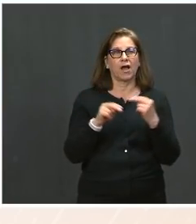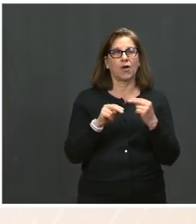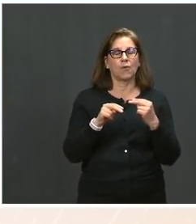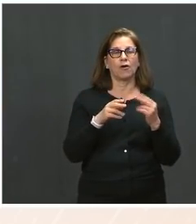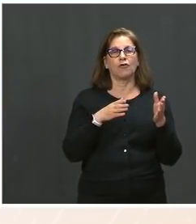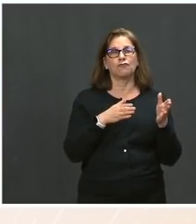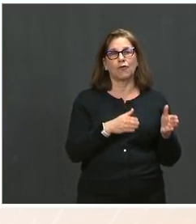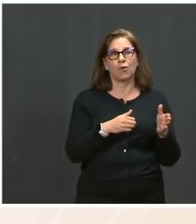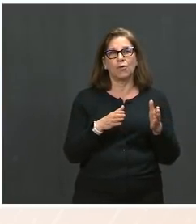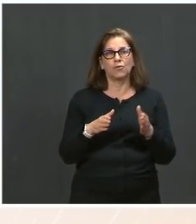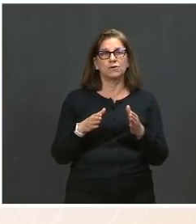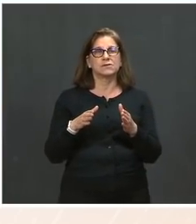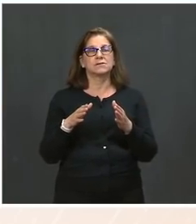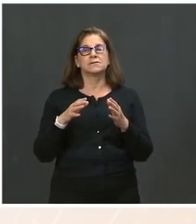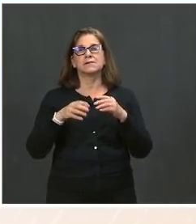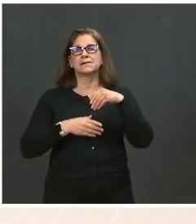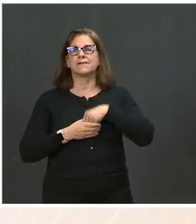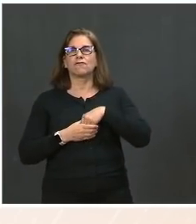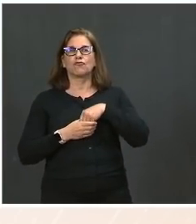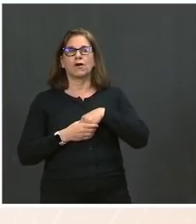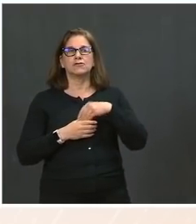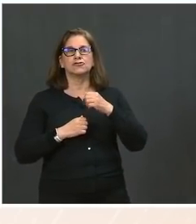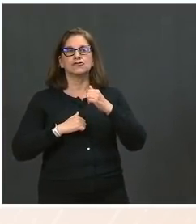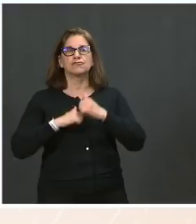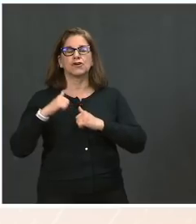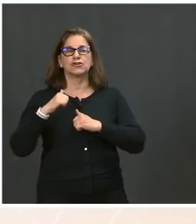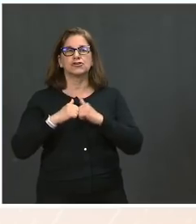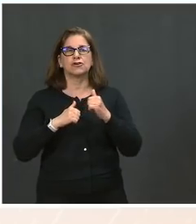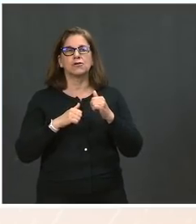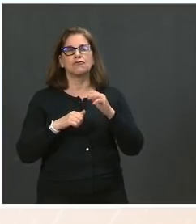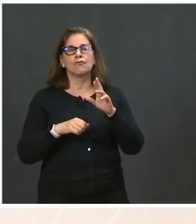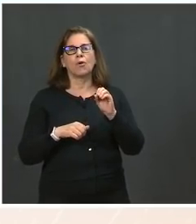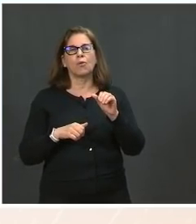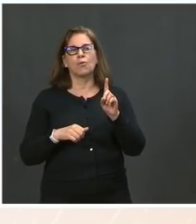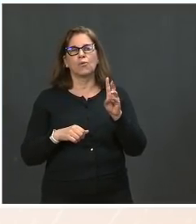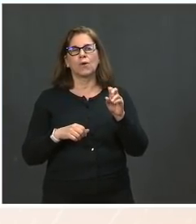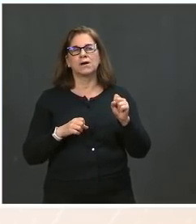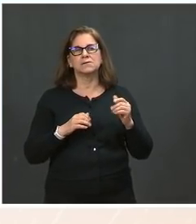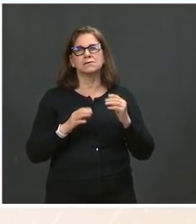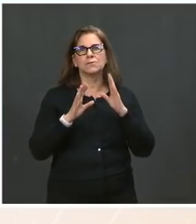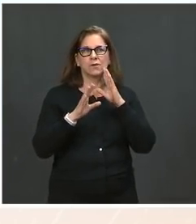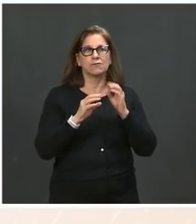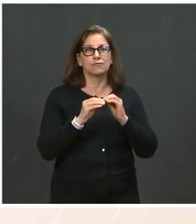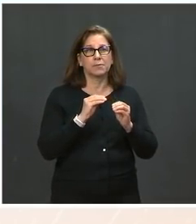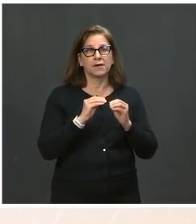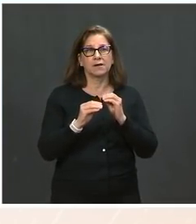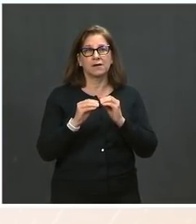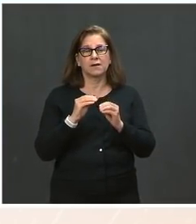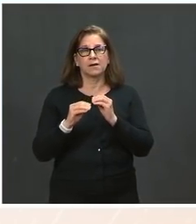it also says it will fix the 10 most economically significant bridges in the country, and it specifically says it will repair